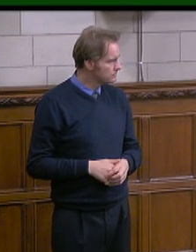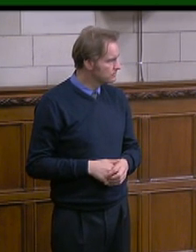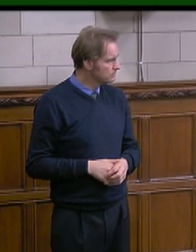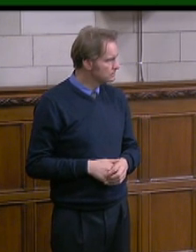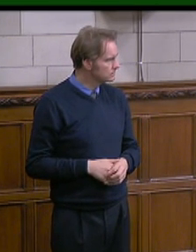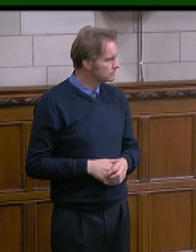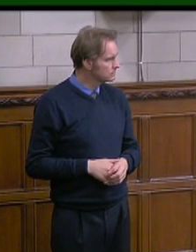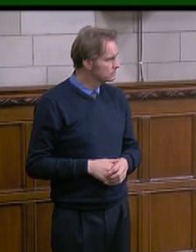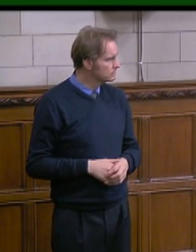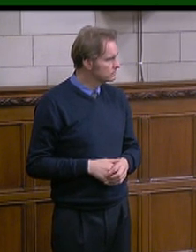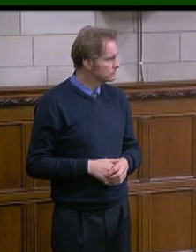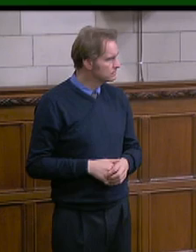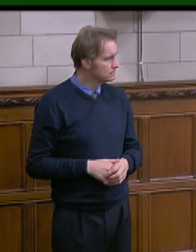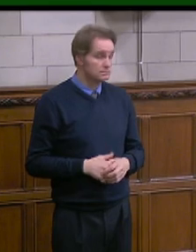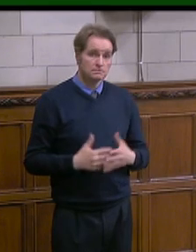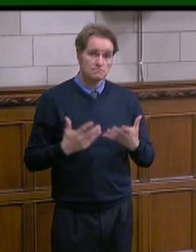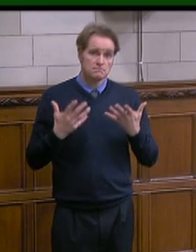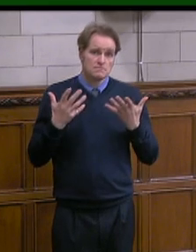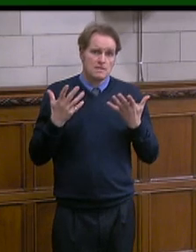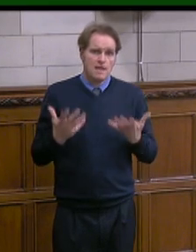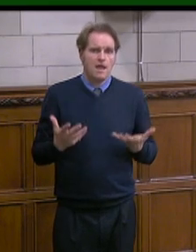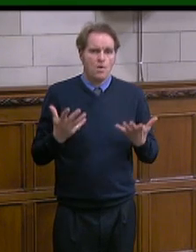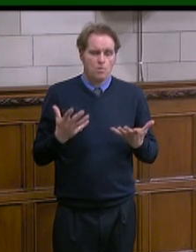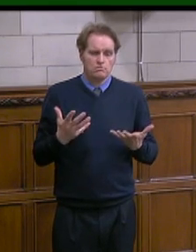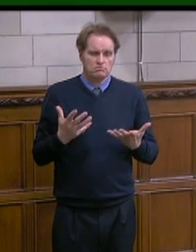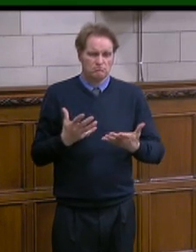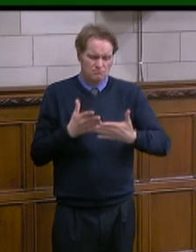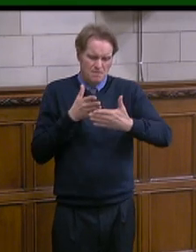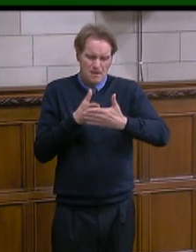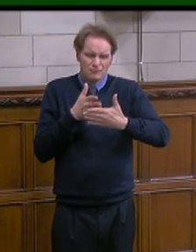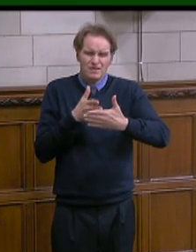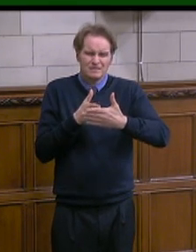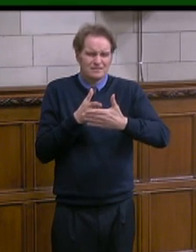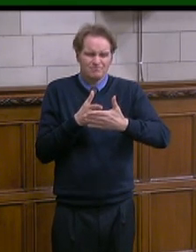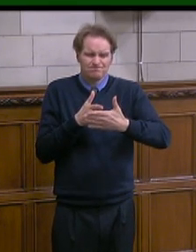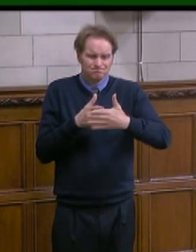As I said, now is the time to remove the structural barriers.